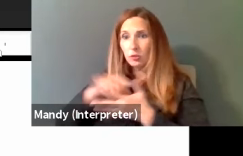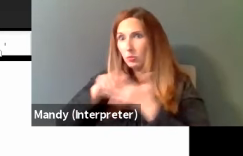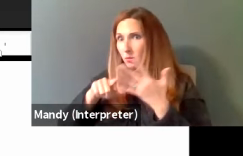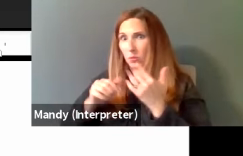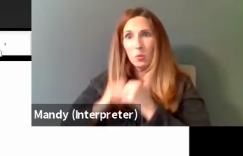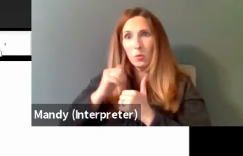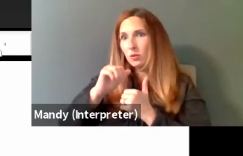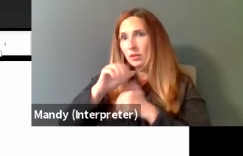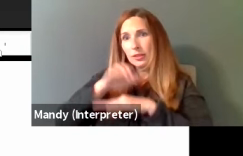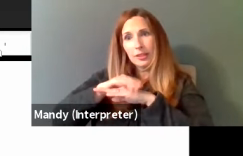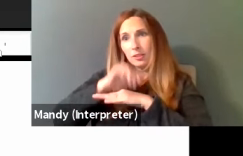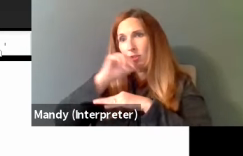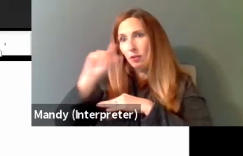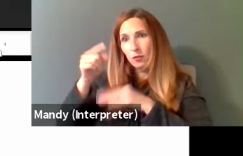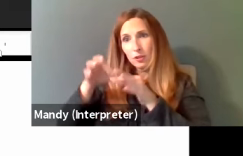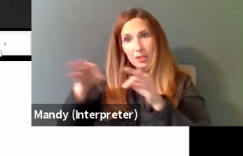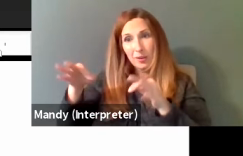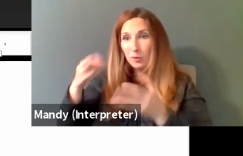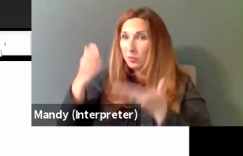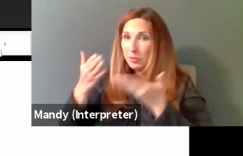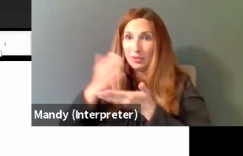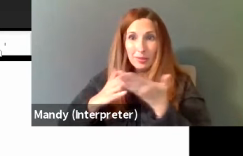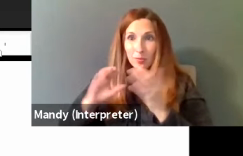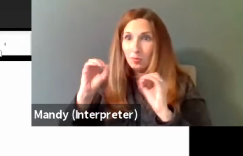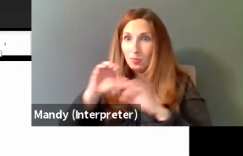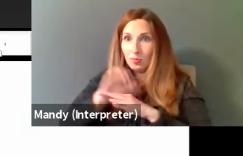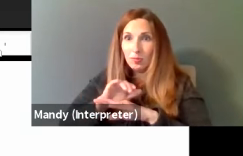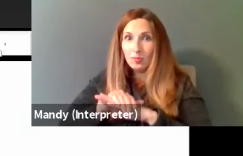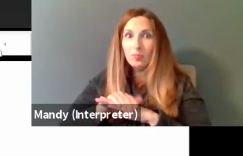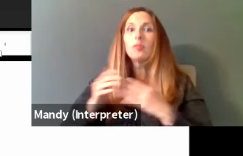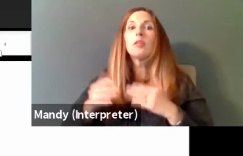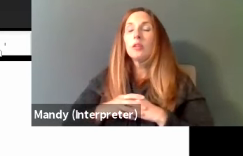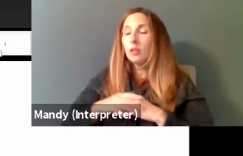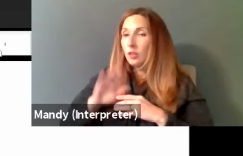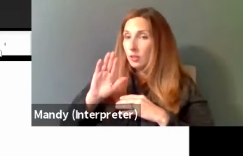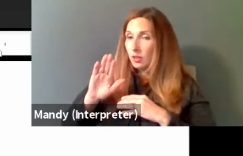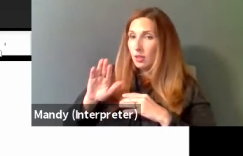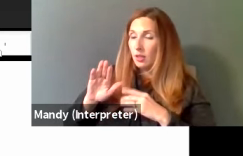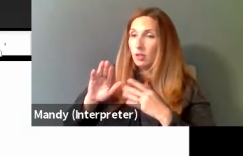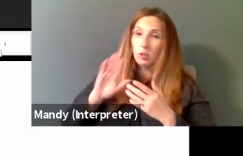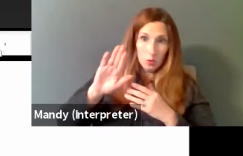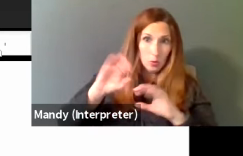as their first language or use English at all. Your organization might also be serving